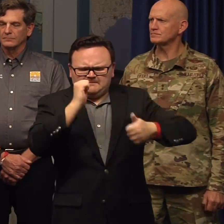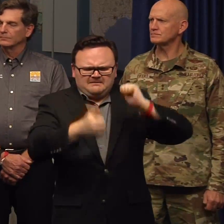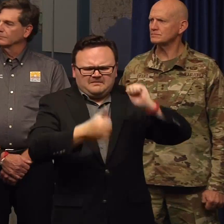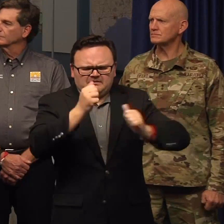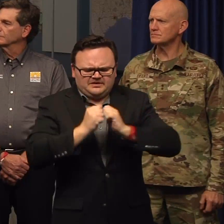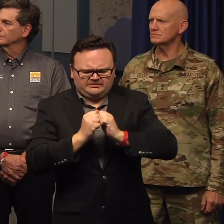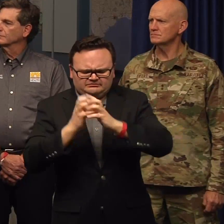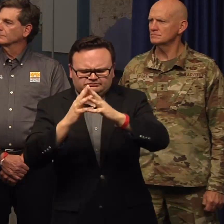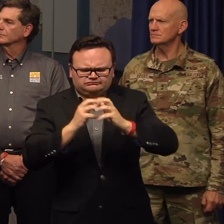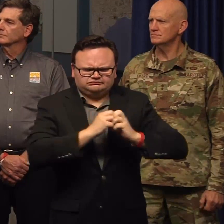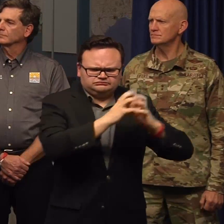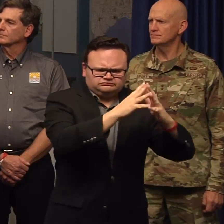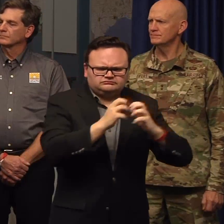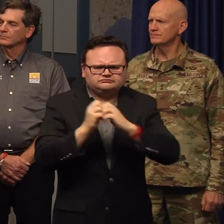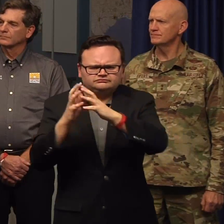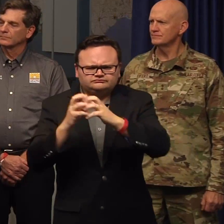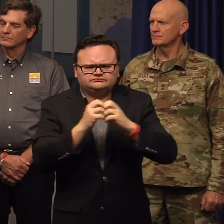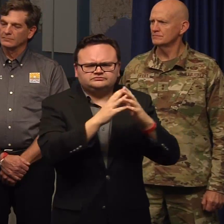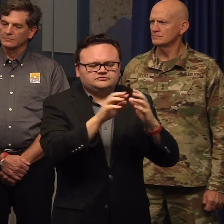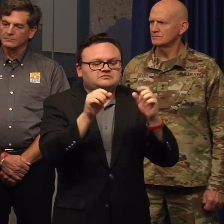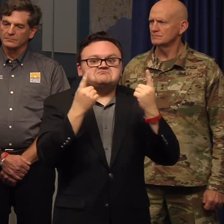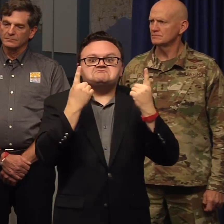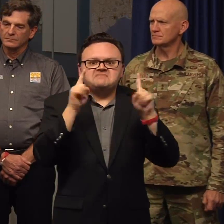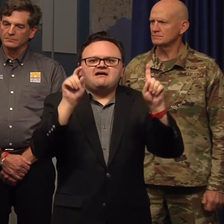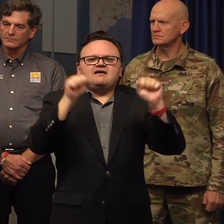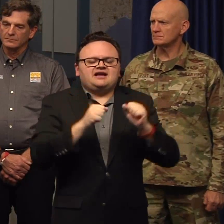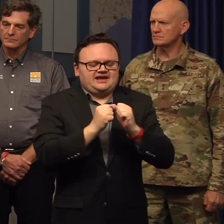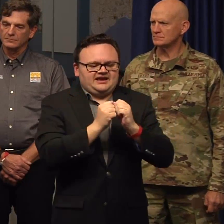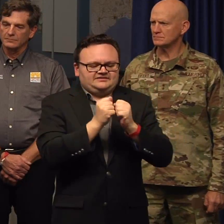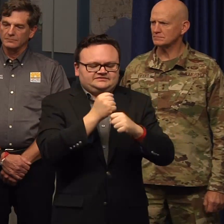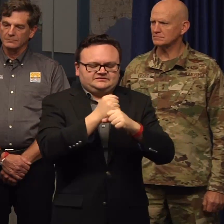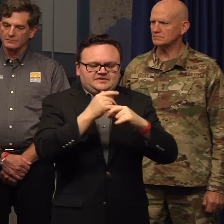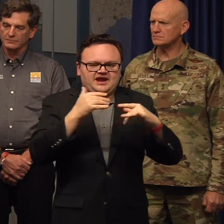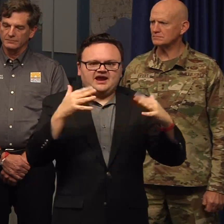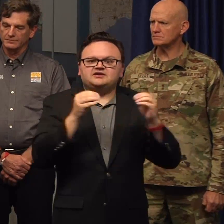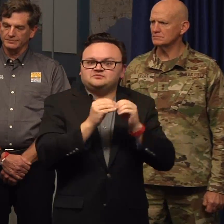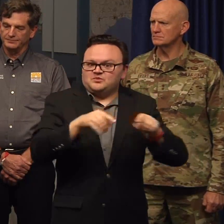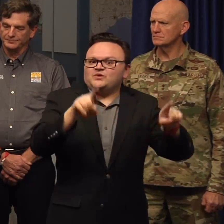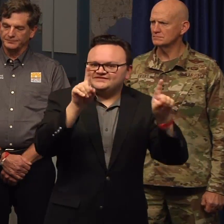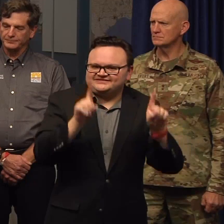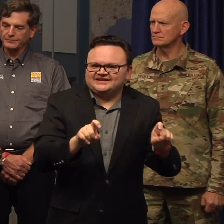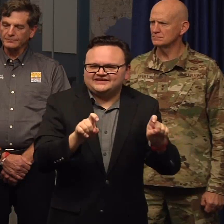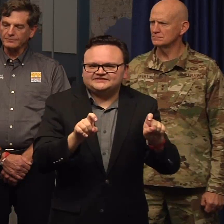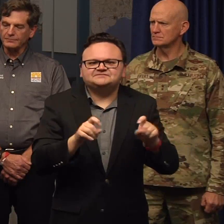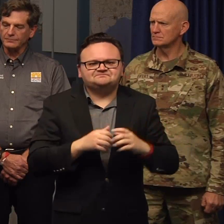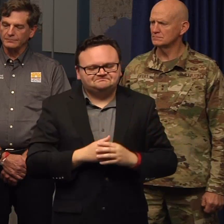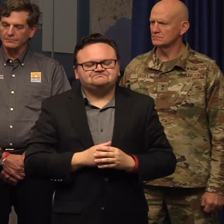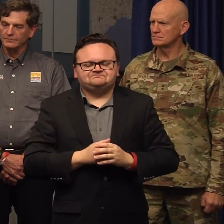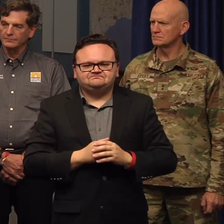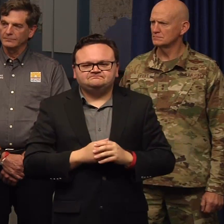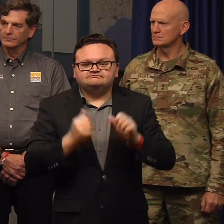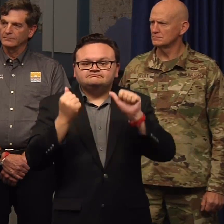TALLAHASSEE, THE VILLAGES, FORT MYERS, NAPLES, ST. PETE, NEW PORT RICHEY, THERE'S A COUPLE IN TAMPA NOW. VALRICO, HAINES CITY, JACKSONVILLE STARTING ONE SOON.